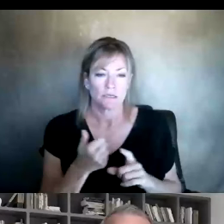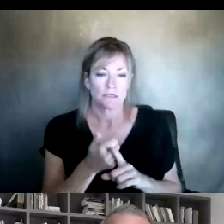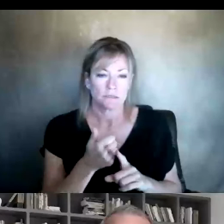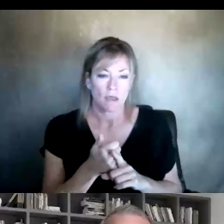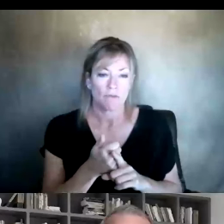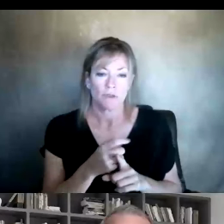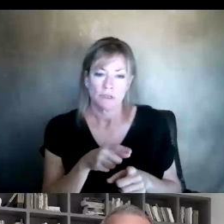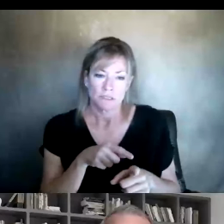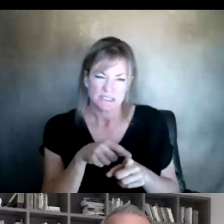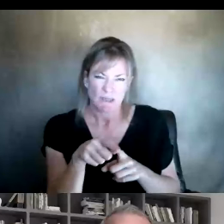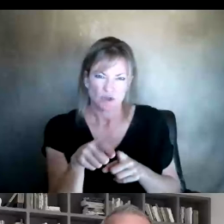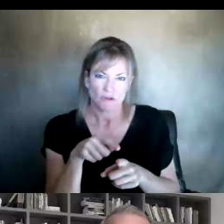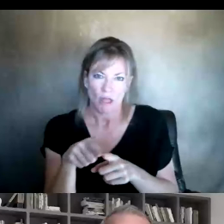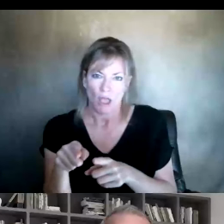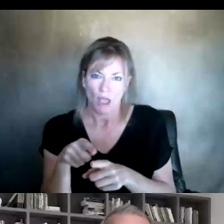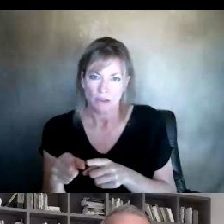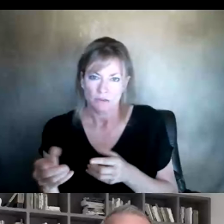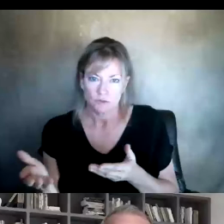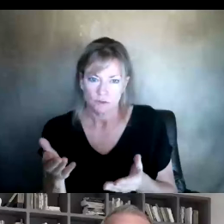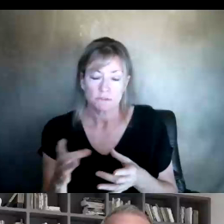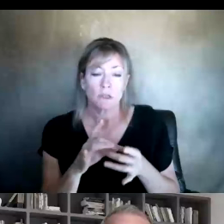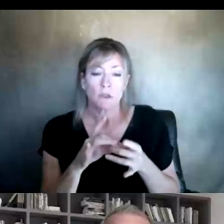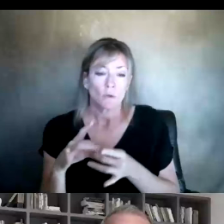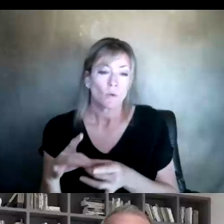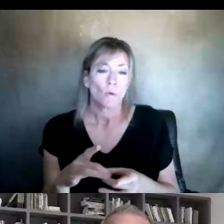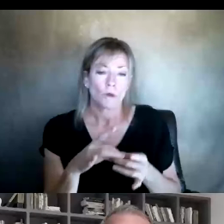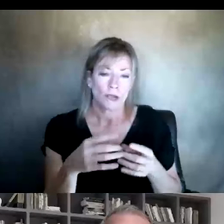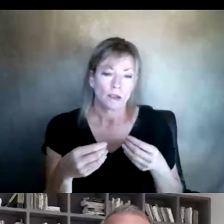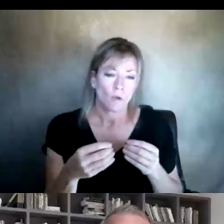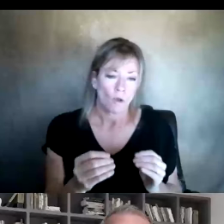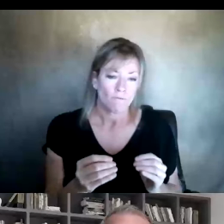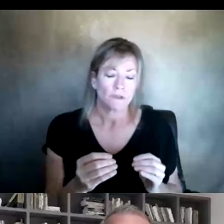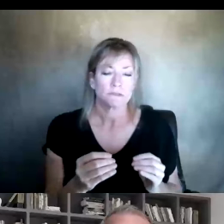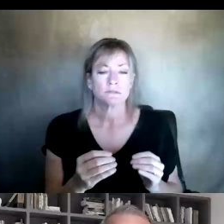SPECIALIZED SERVICES, THE COORDINATING OFFICE AND THE WORK FORCE